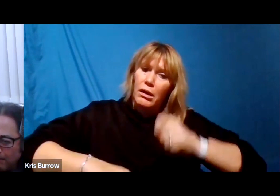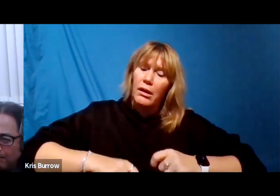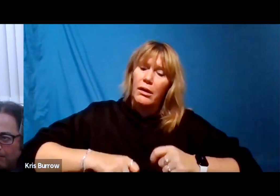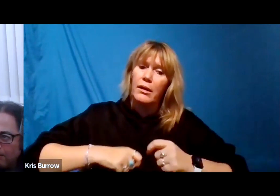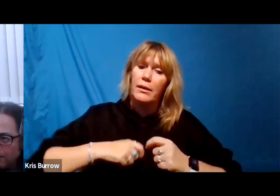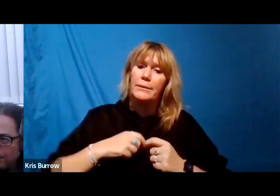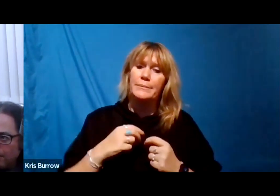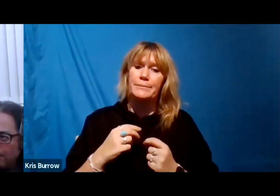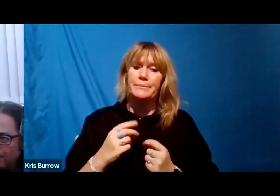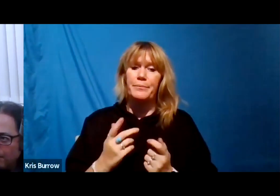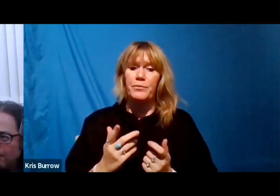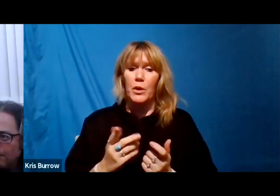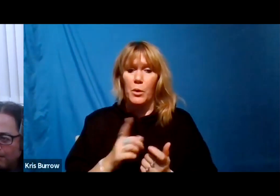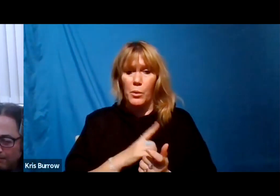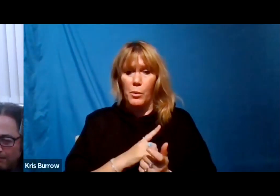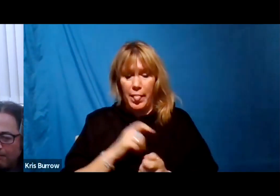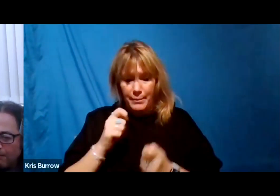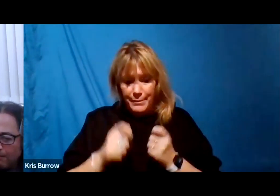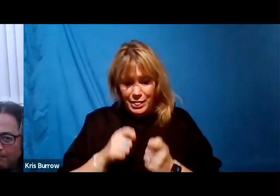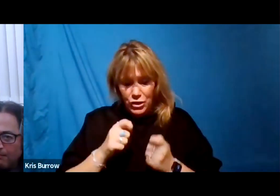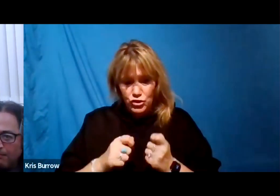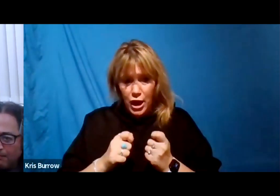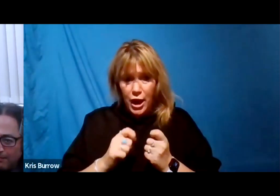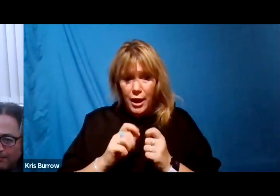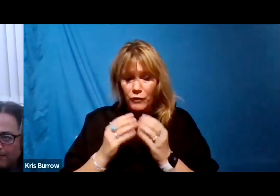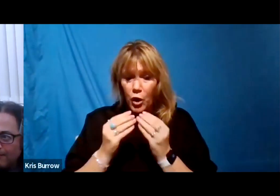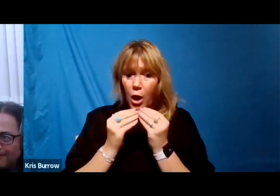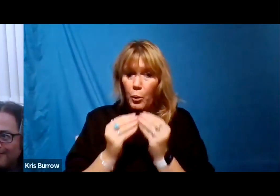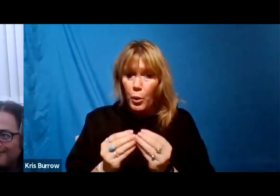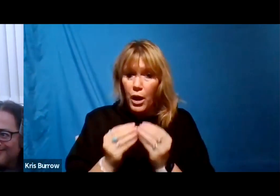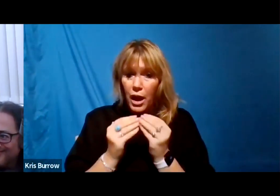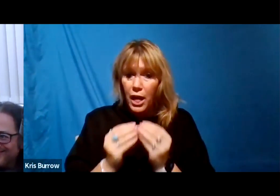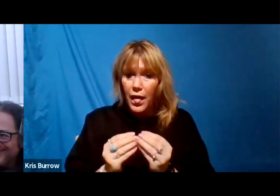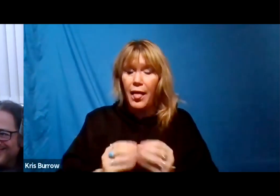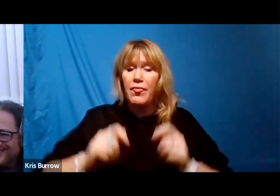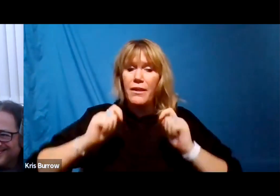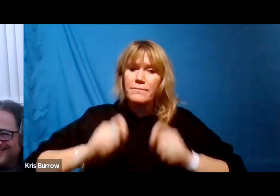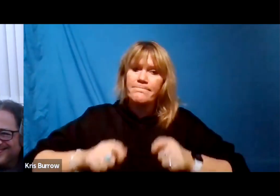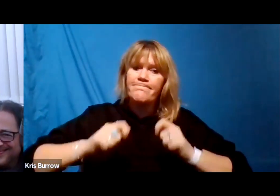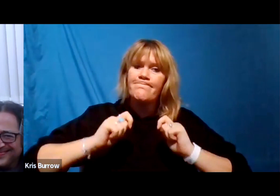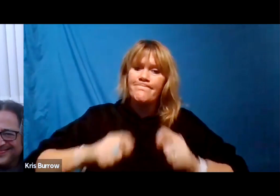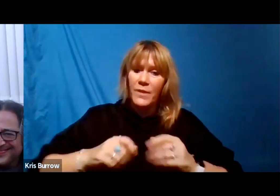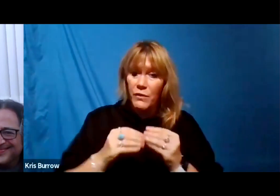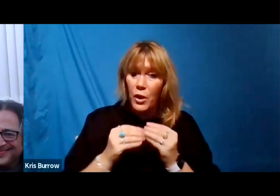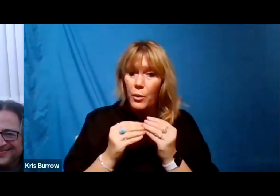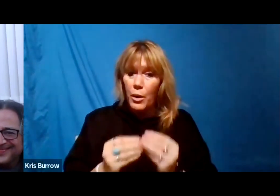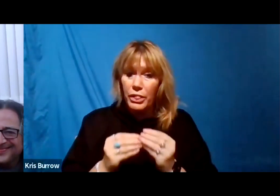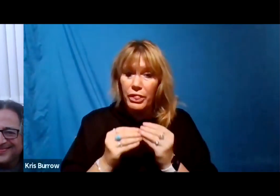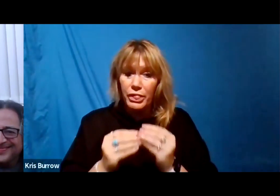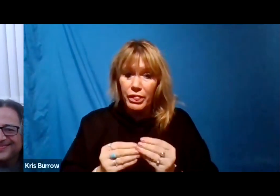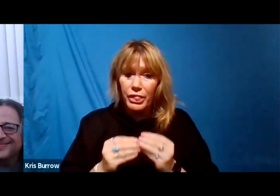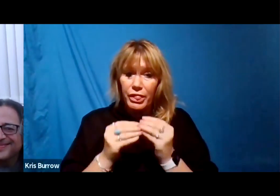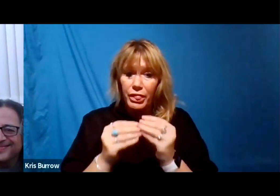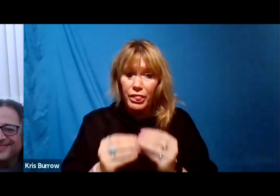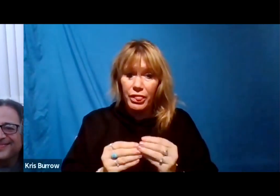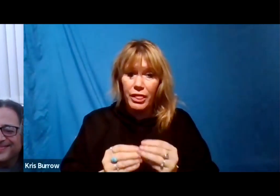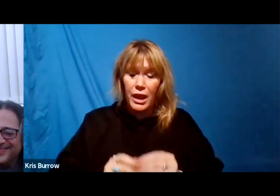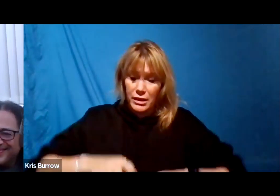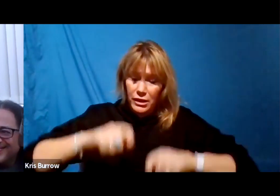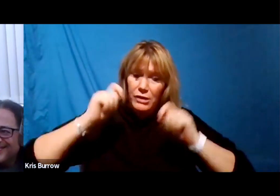Yet ministers or in fact ex ministers in